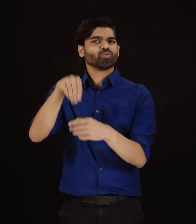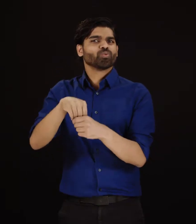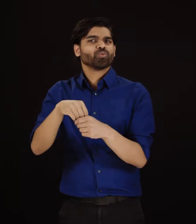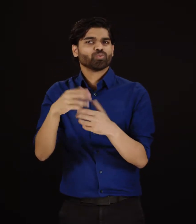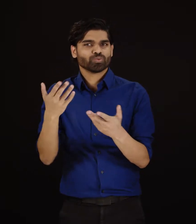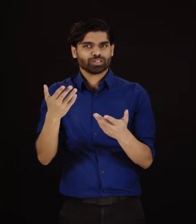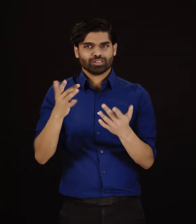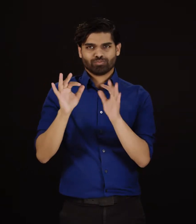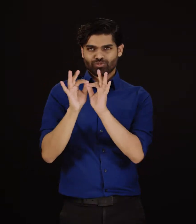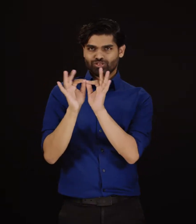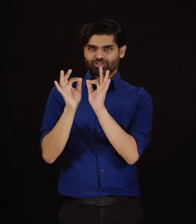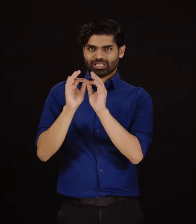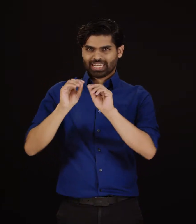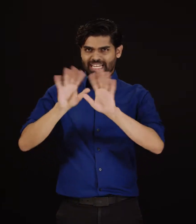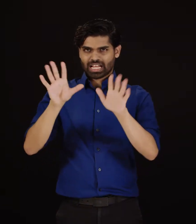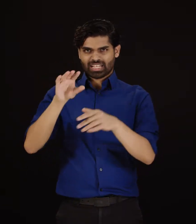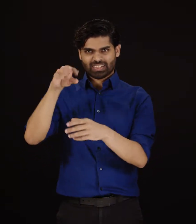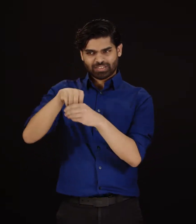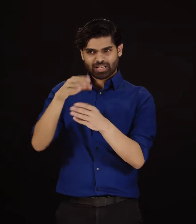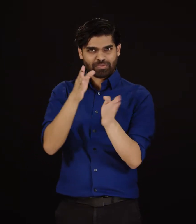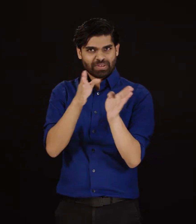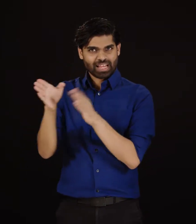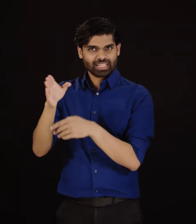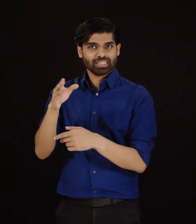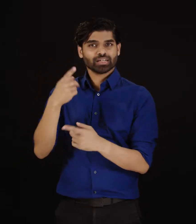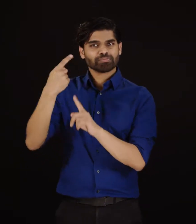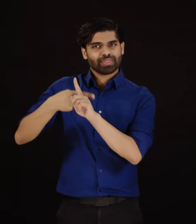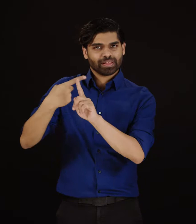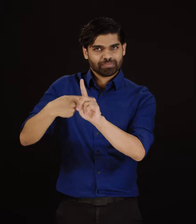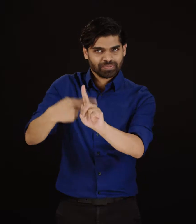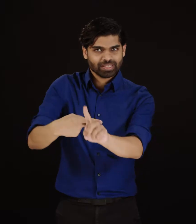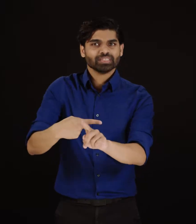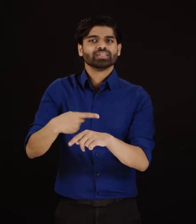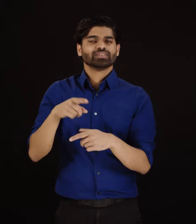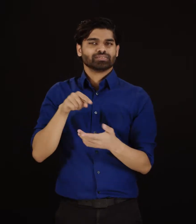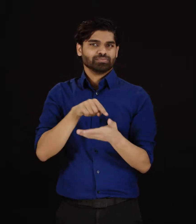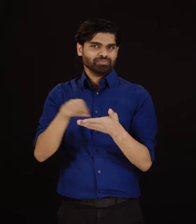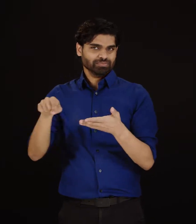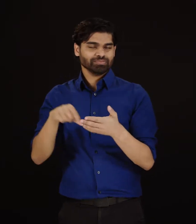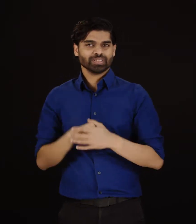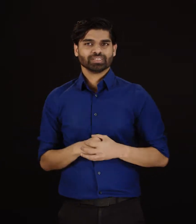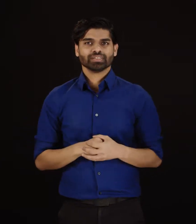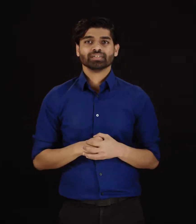provider’s wireless network (for example, when the device is not using Wi-Fi).